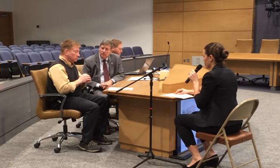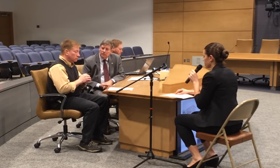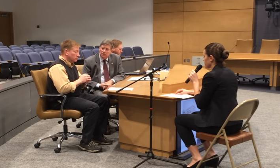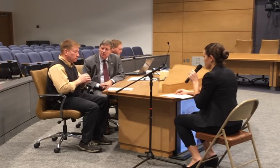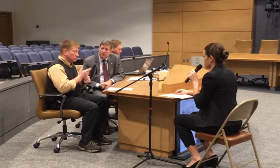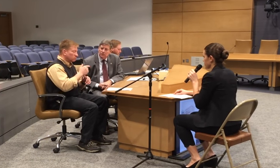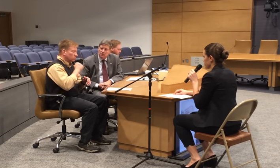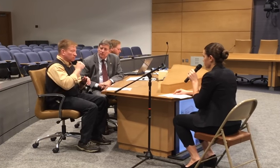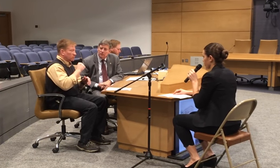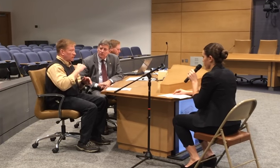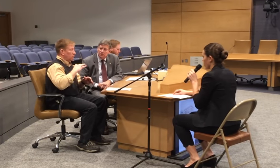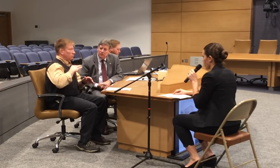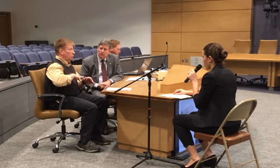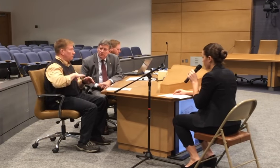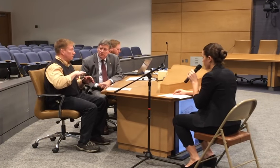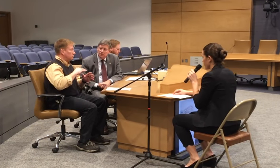Charles Thompson Memorial Hall.